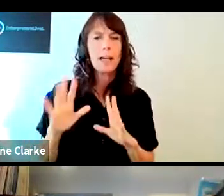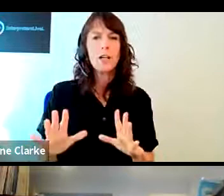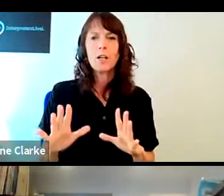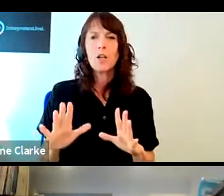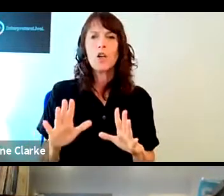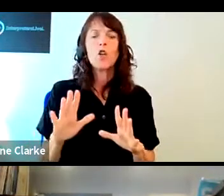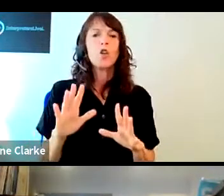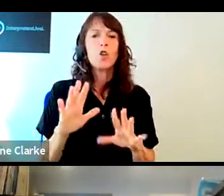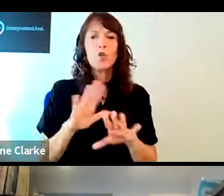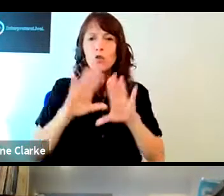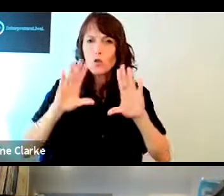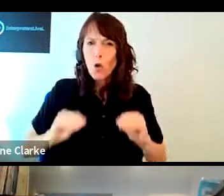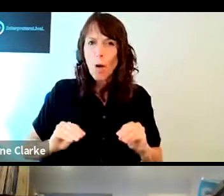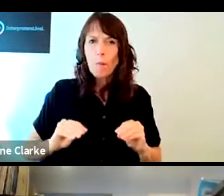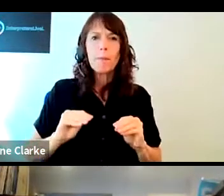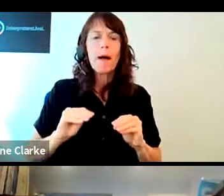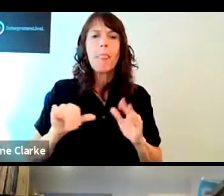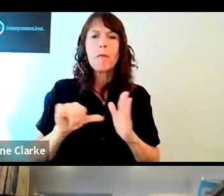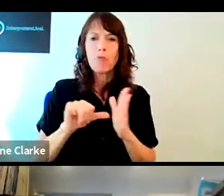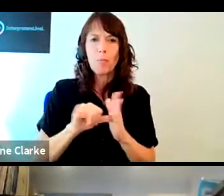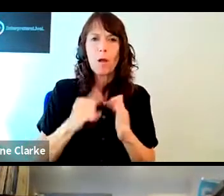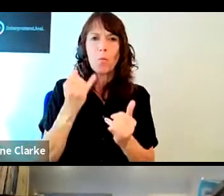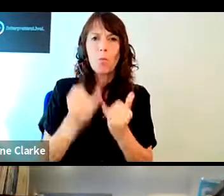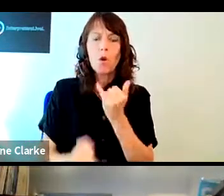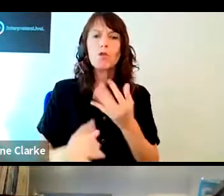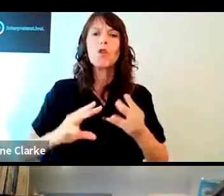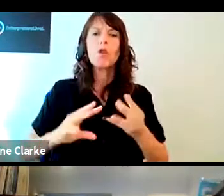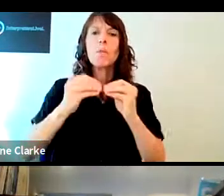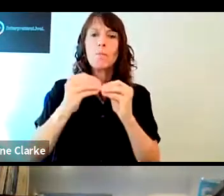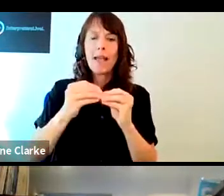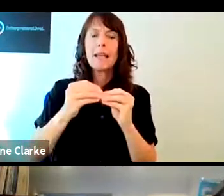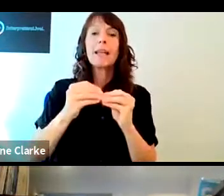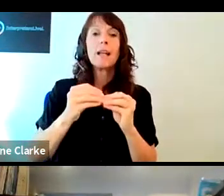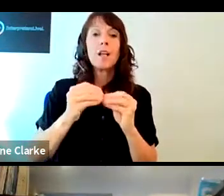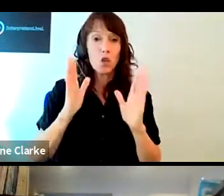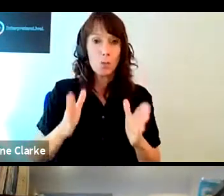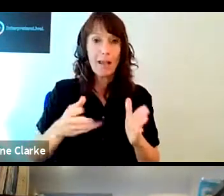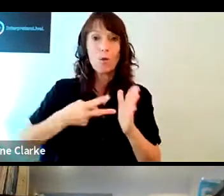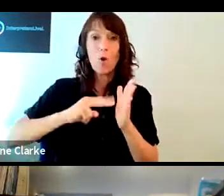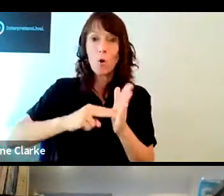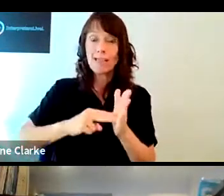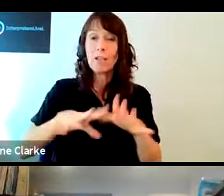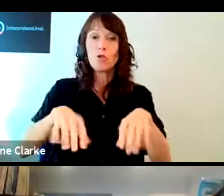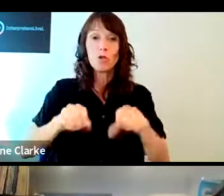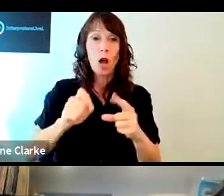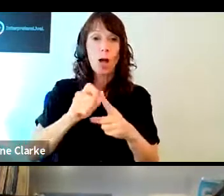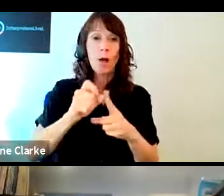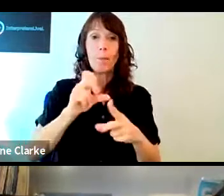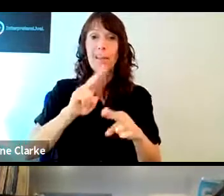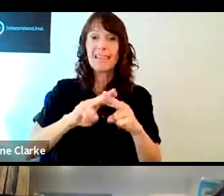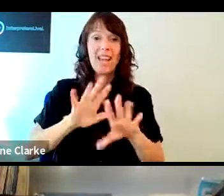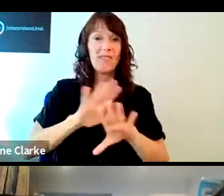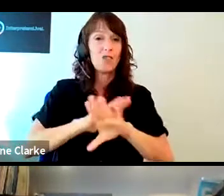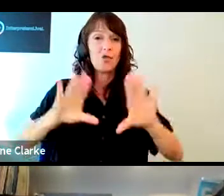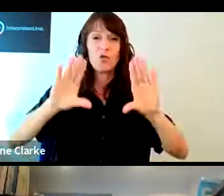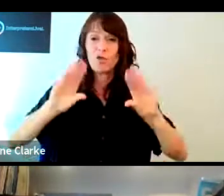worse. You make an organizational policy to stop producing PDFs. PDFs are a limited, they're useful